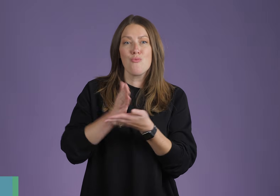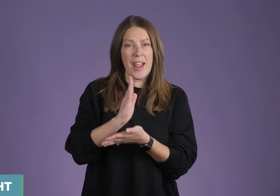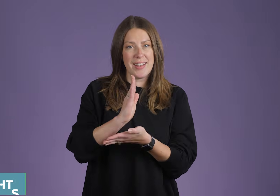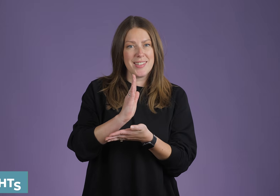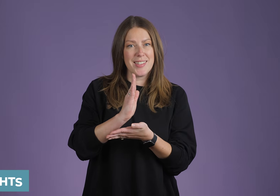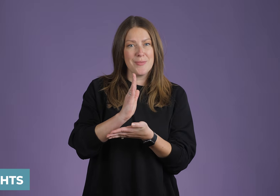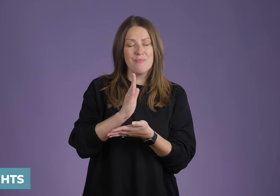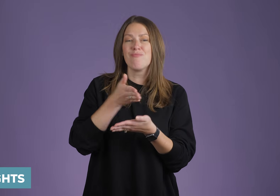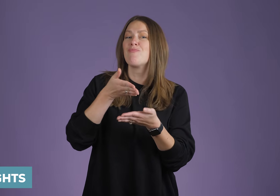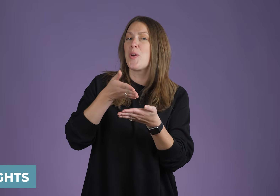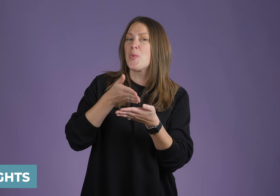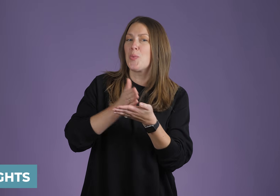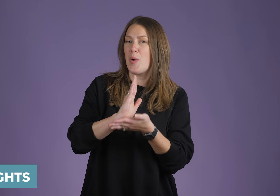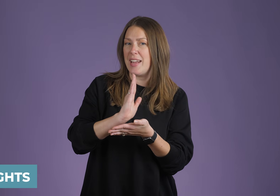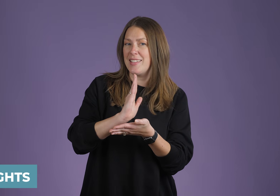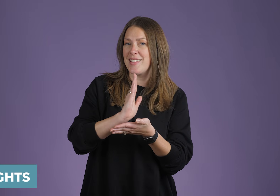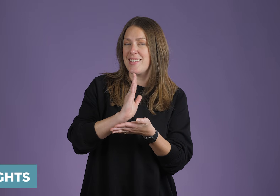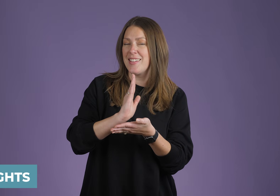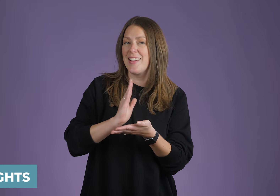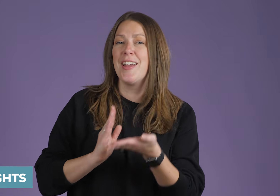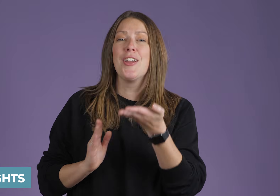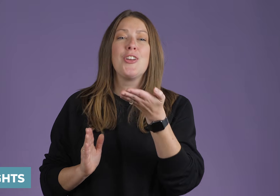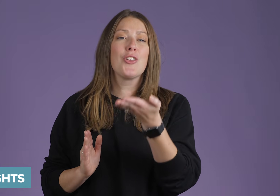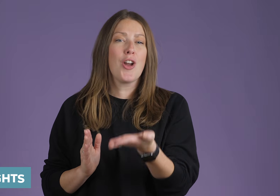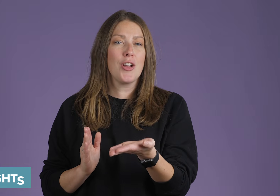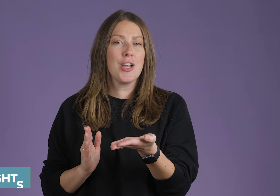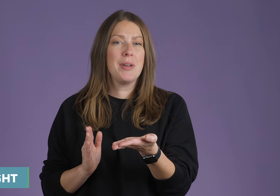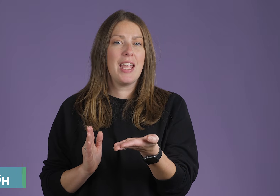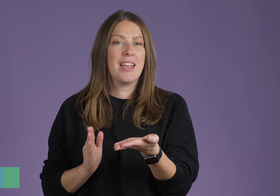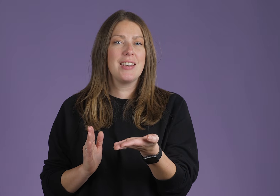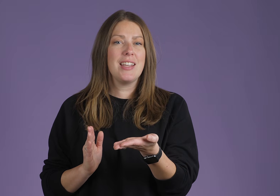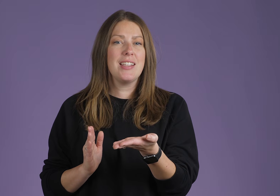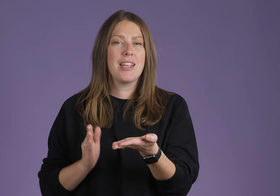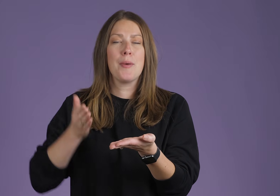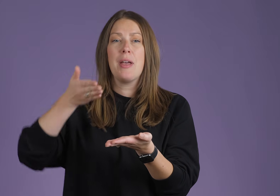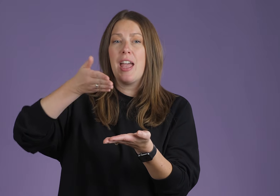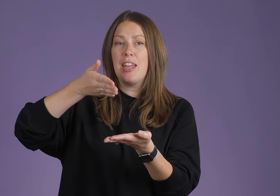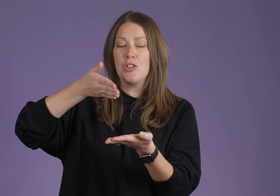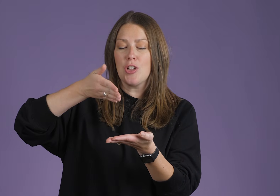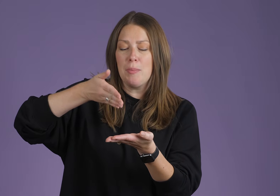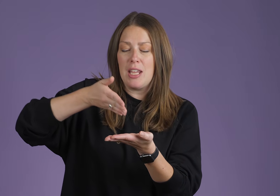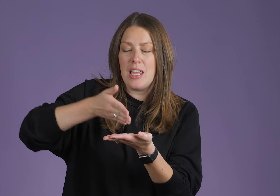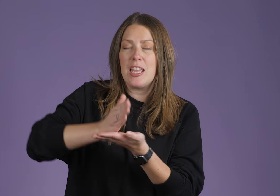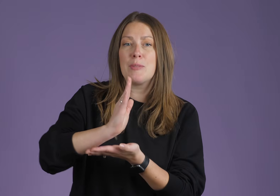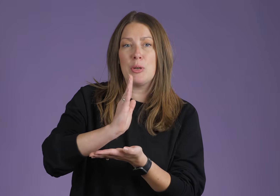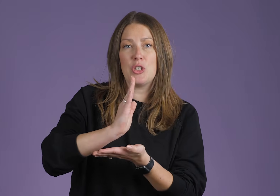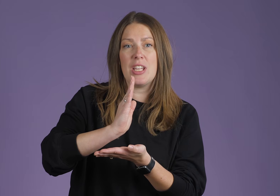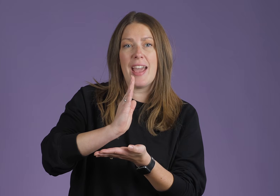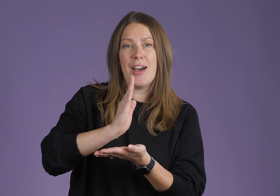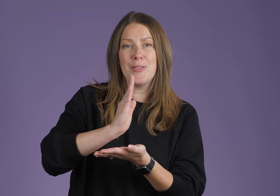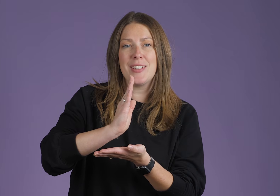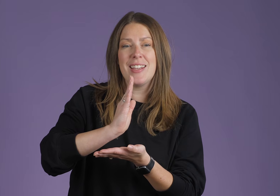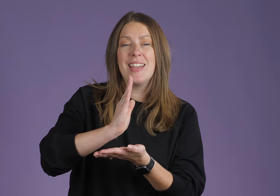Rights. Your non-dominant hand is up and your dominant is pushing out.